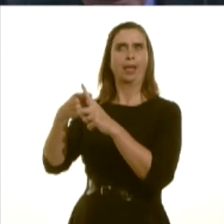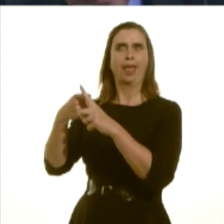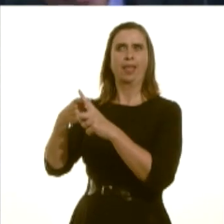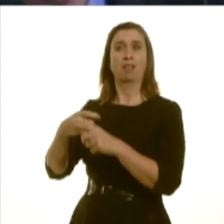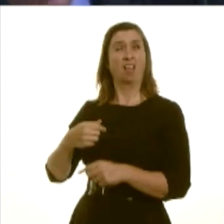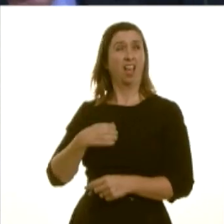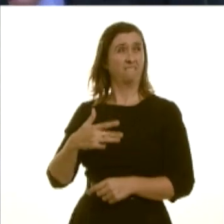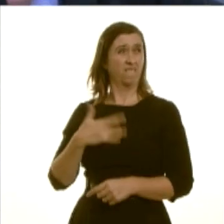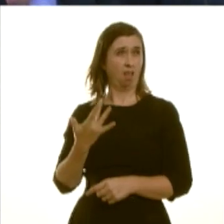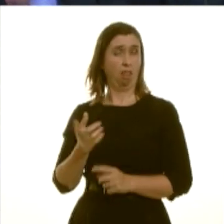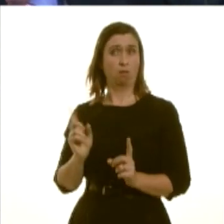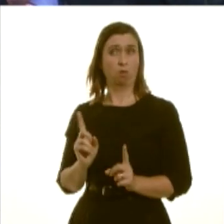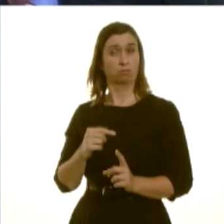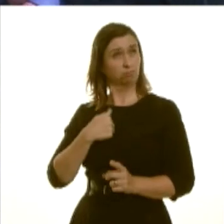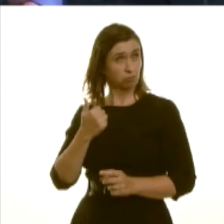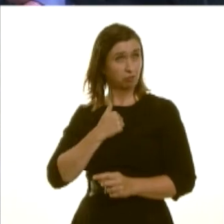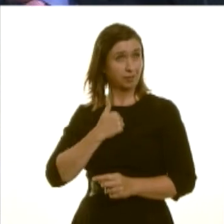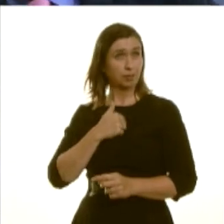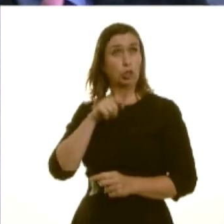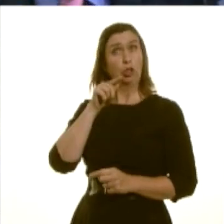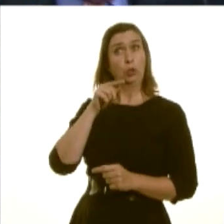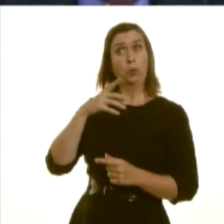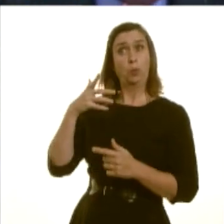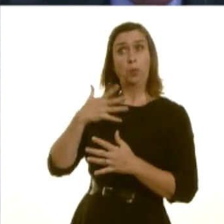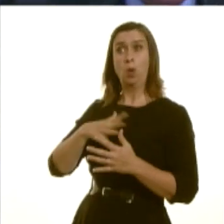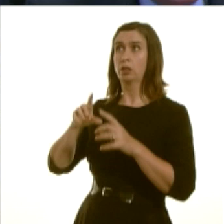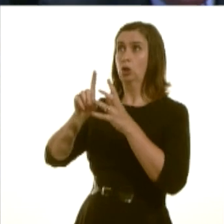anyone will make is in seeking to break up the union of the United Kingdom, which has